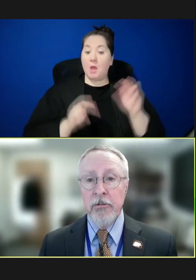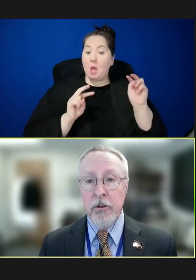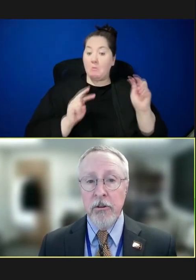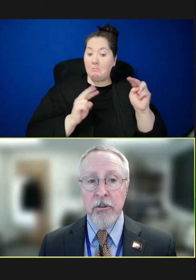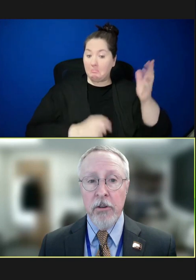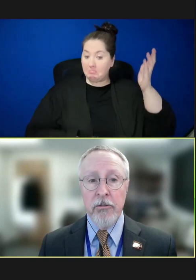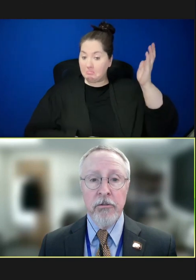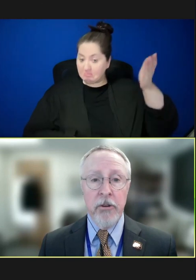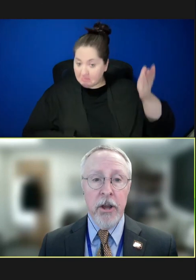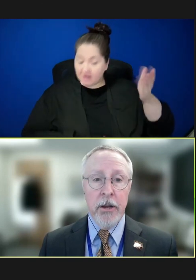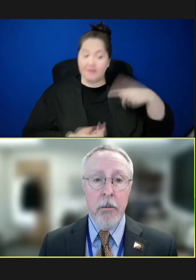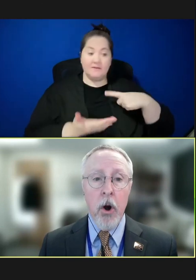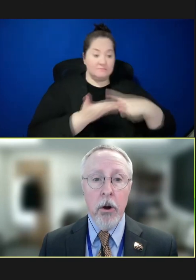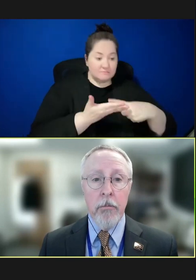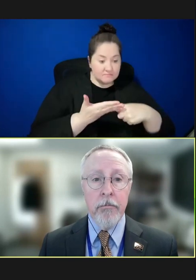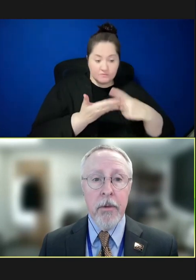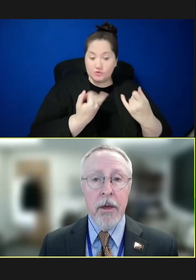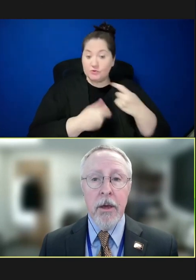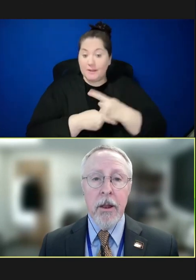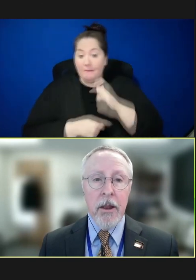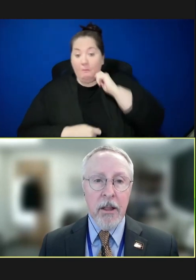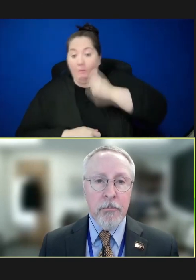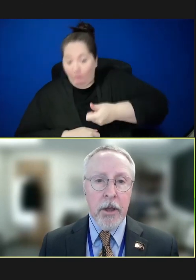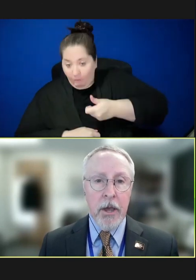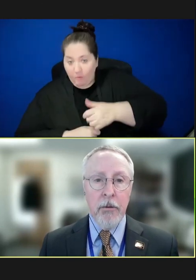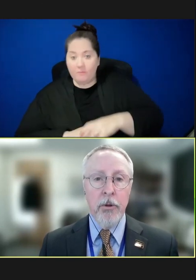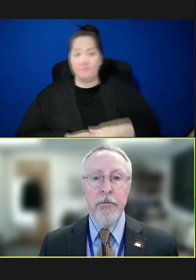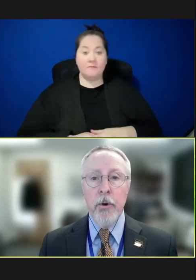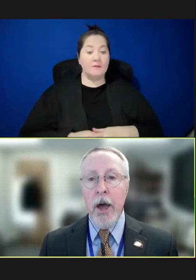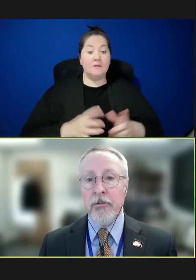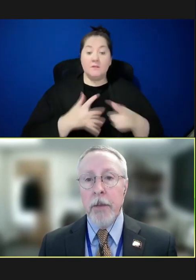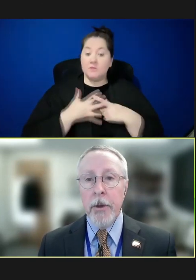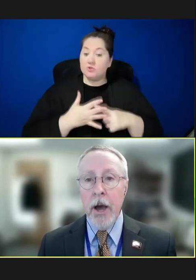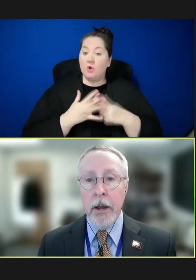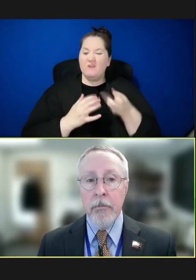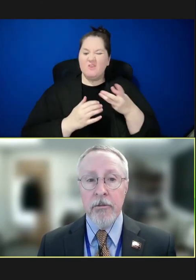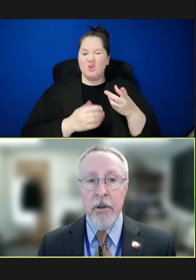and discussions today and tomorrow. Let's begin with a few housekeeping items,